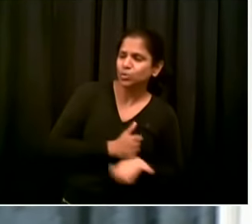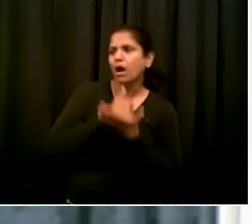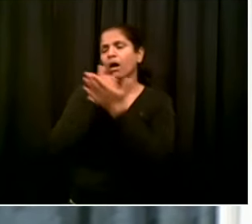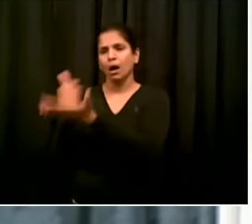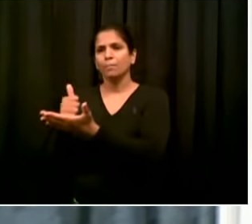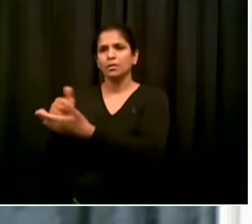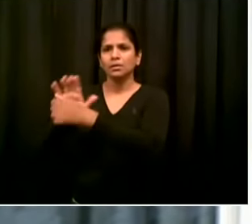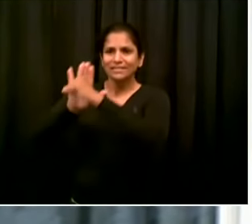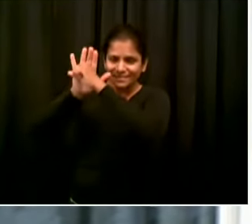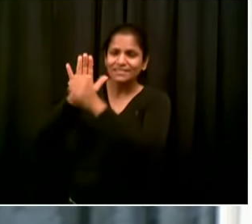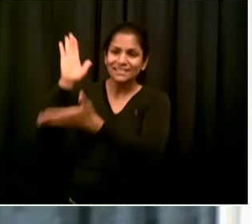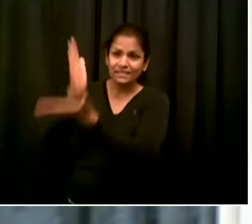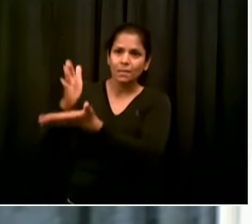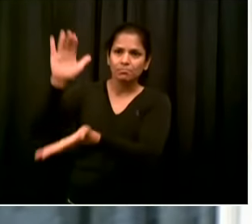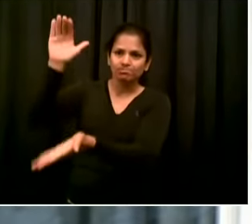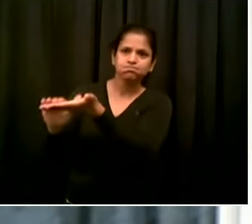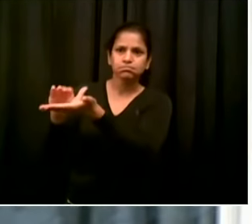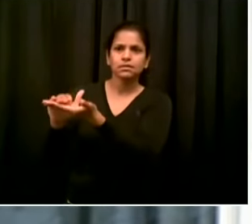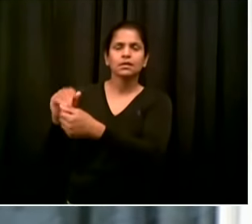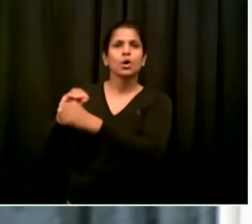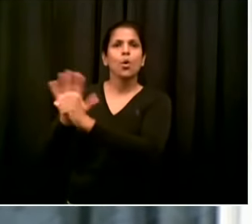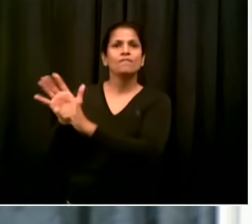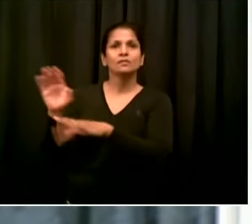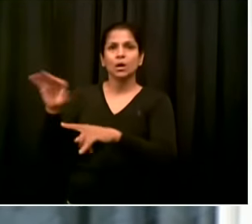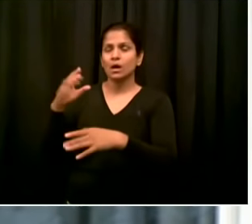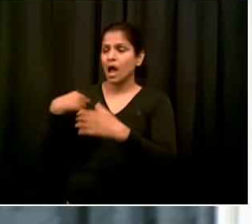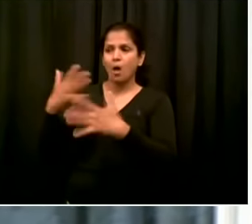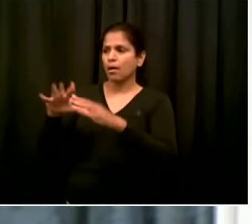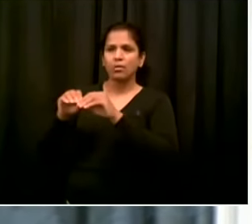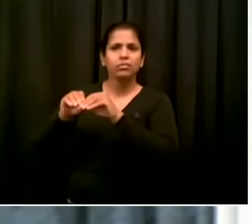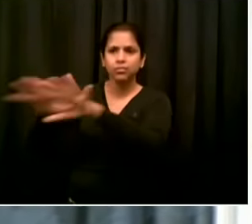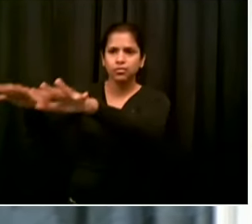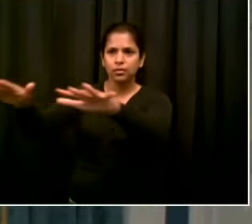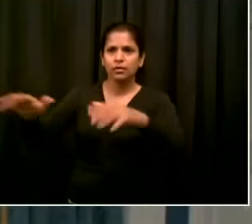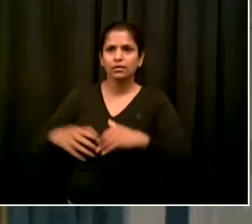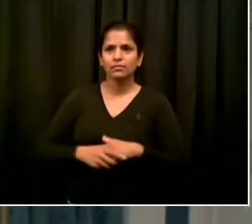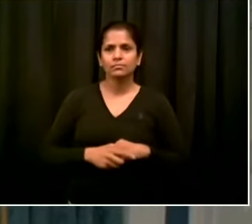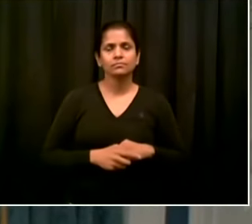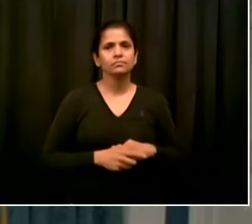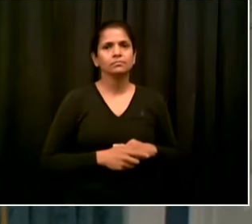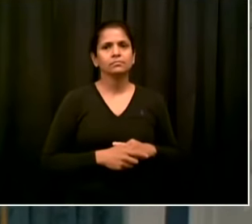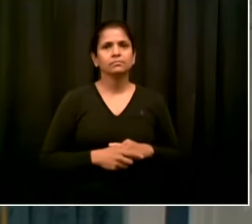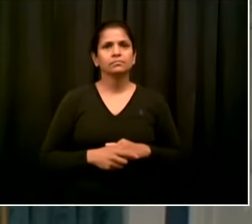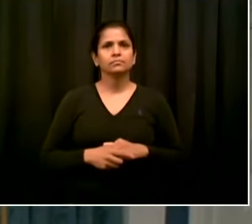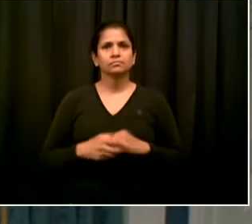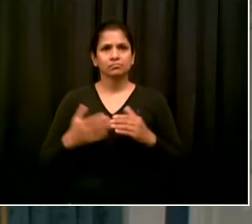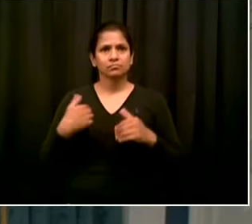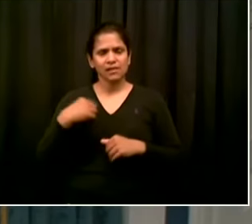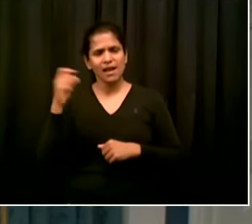DWIER SCALE CLOSURES OF COMMUNITY INSTITUTIONS LIKE YESHIVAS